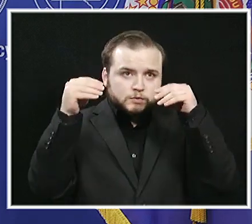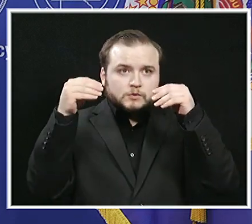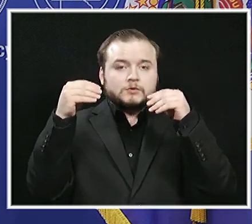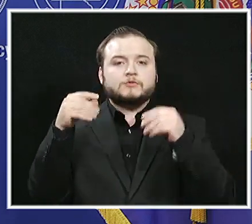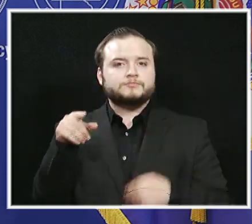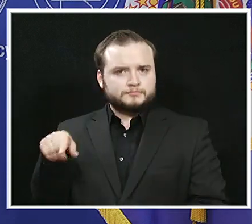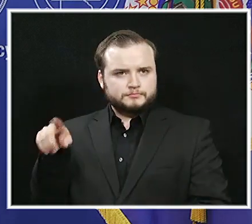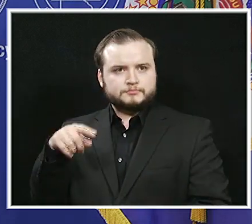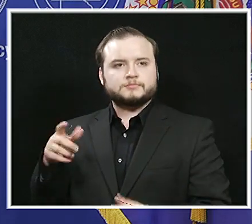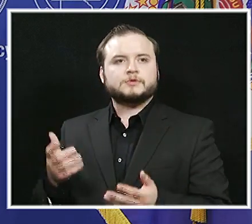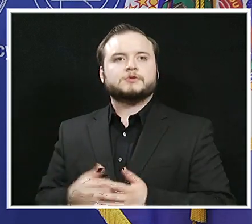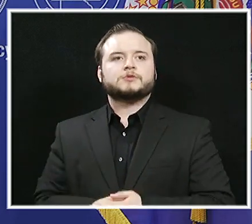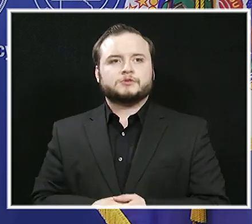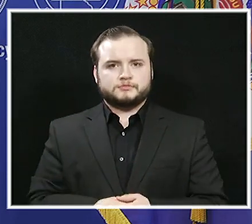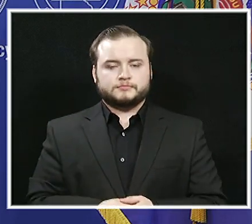pizza delivery